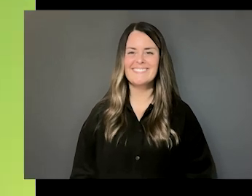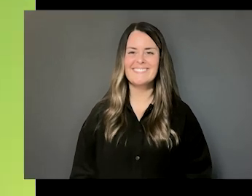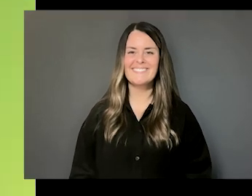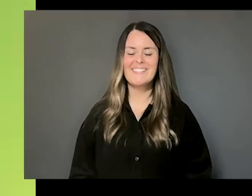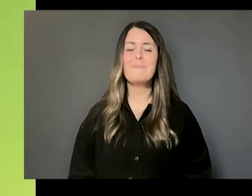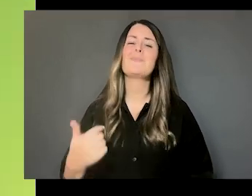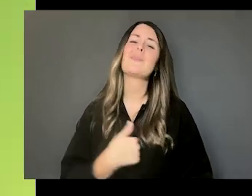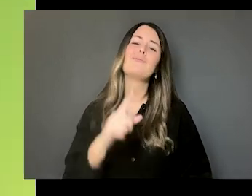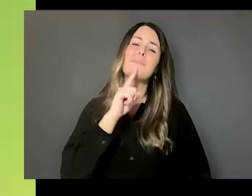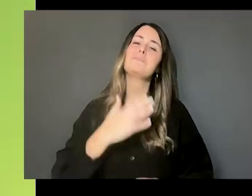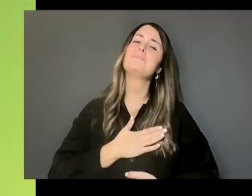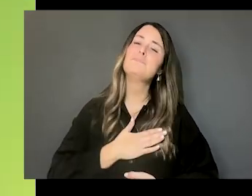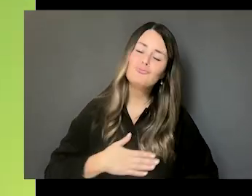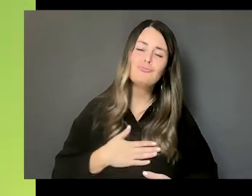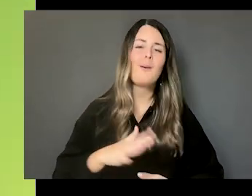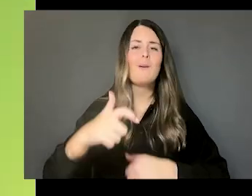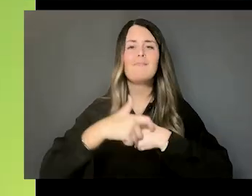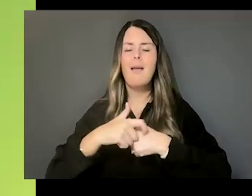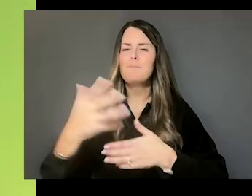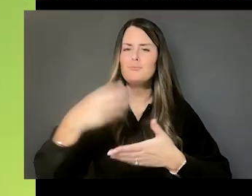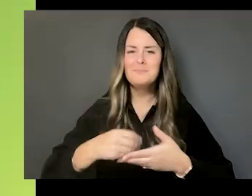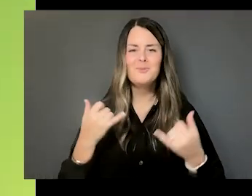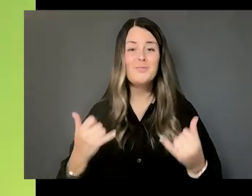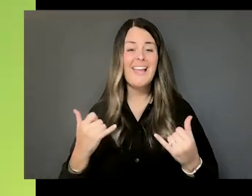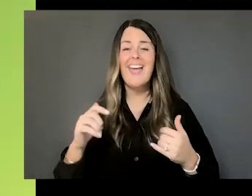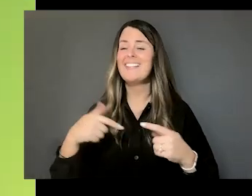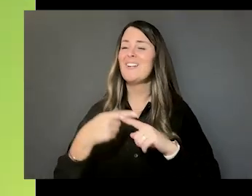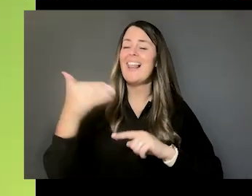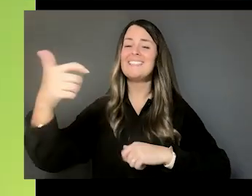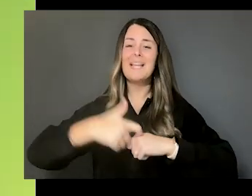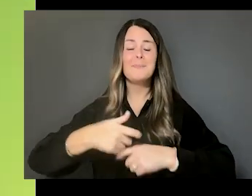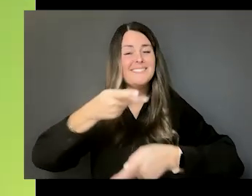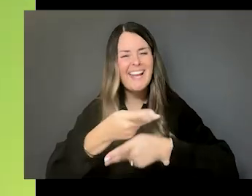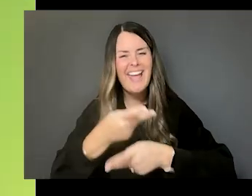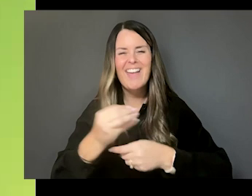We so appreciate your time and participation today. Until next time, take care and enjoy your day.